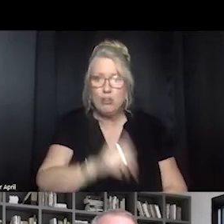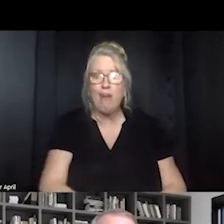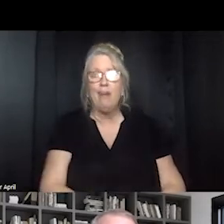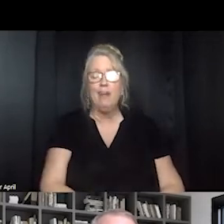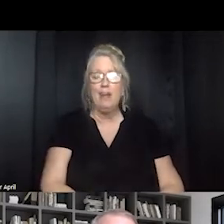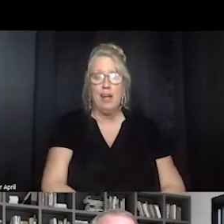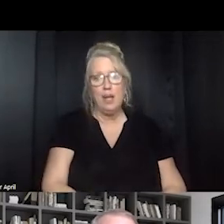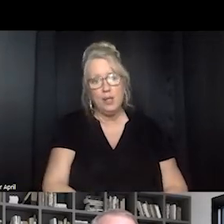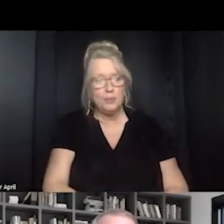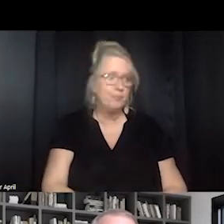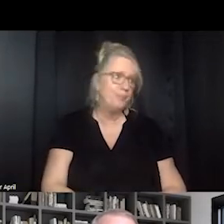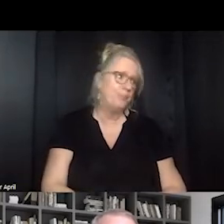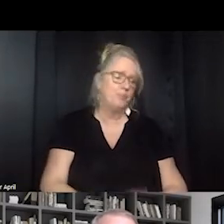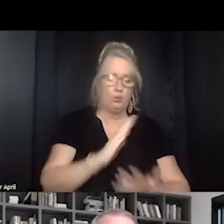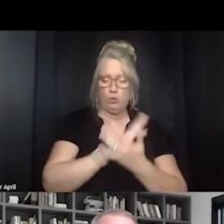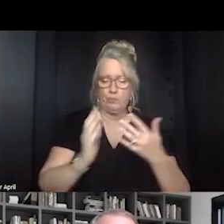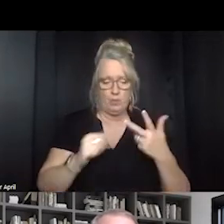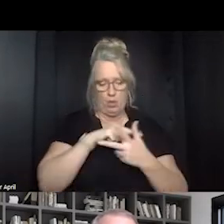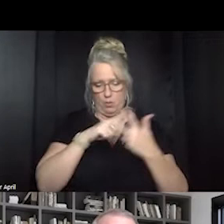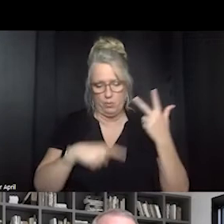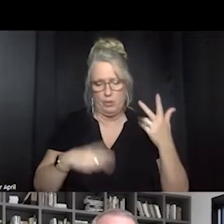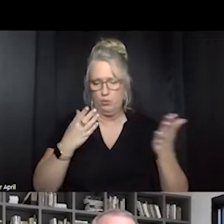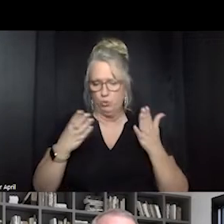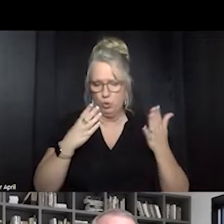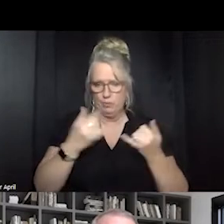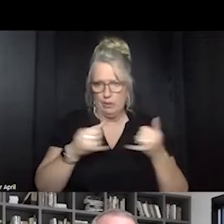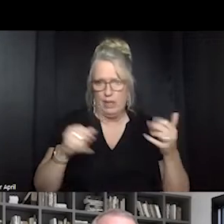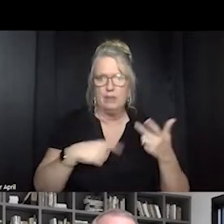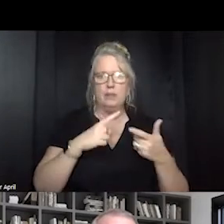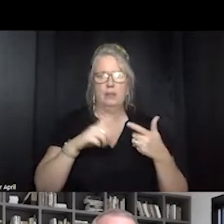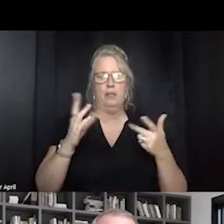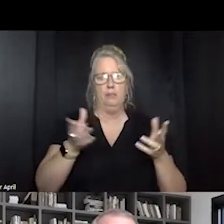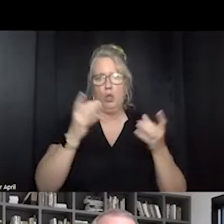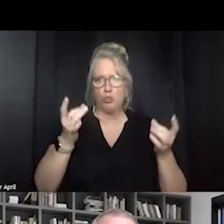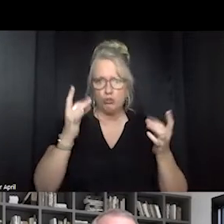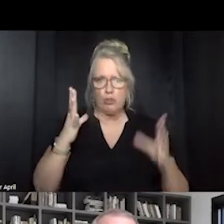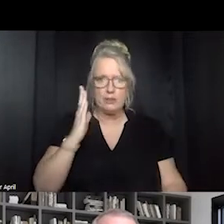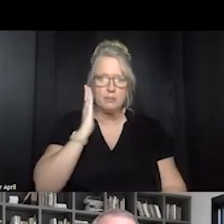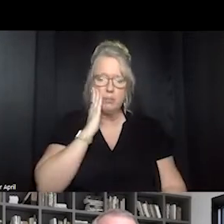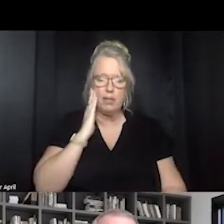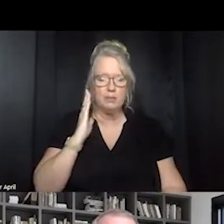ACROSS THE THREE SERVICE LINES. YOU KNOW, OUR CRISIS BEDS ARE, EXCEPT FOR IN THE SUMMER